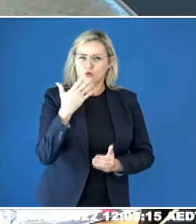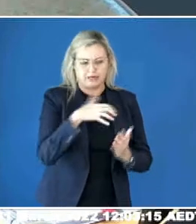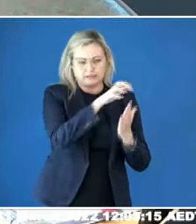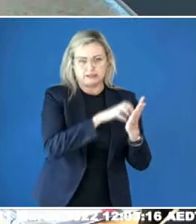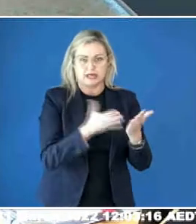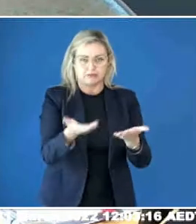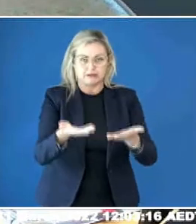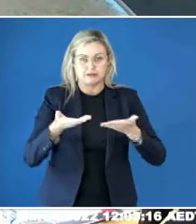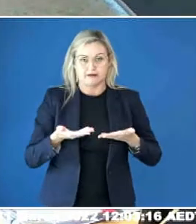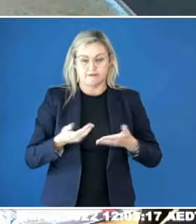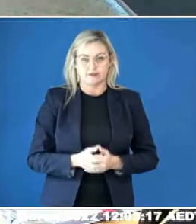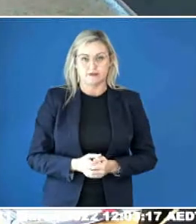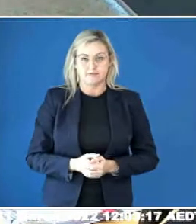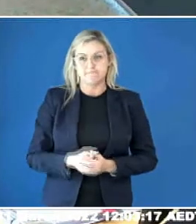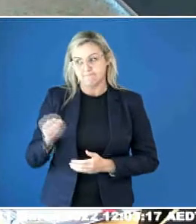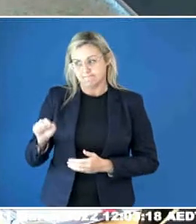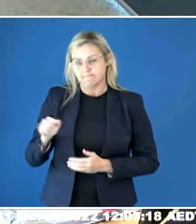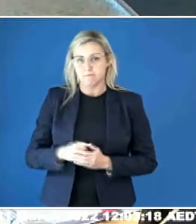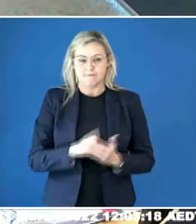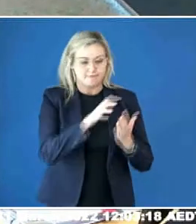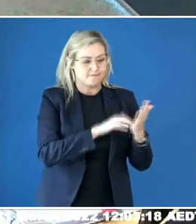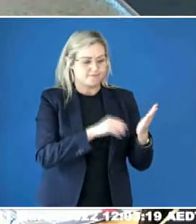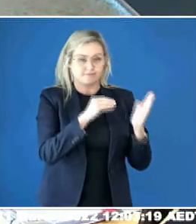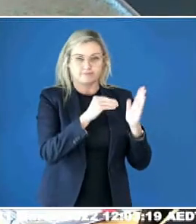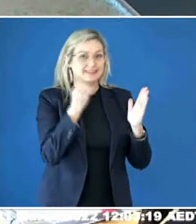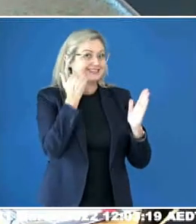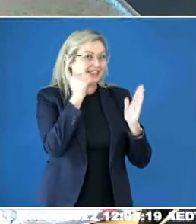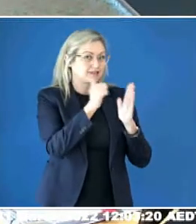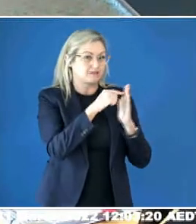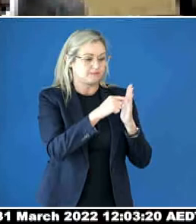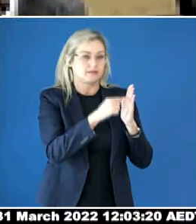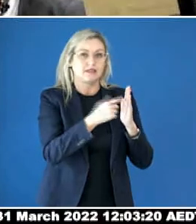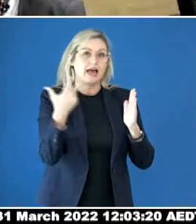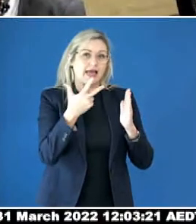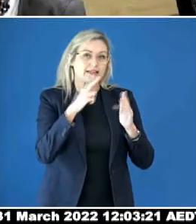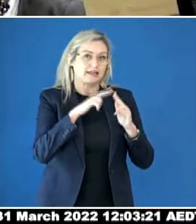Yes MS FRASER: And the statement is dated 18 February 2022.